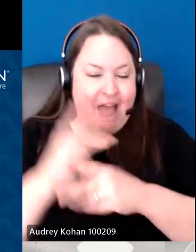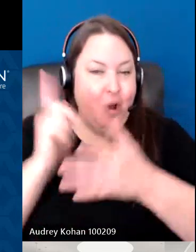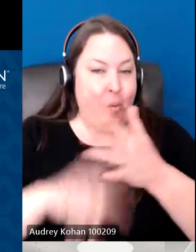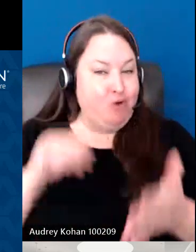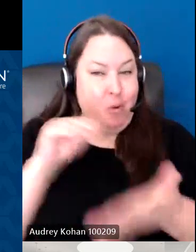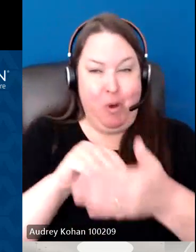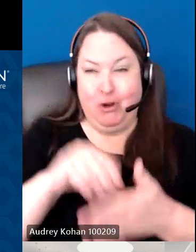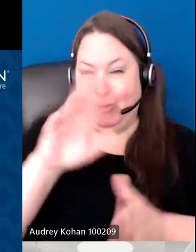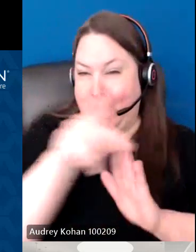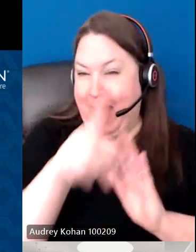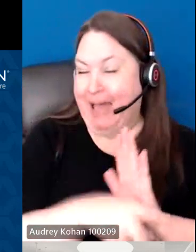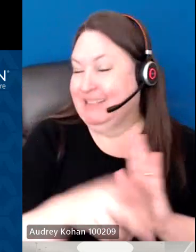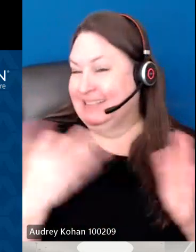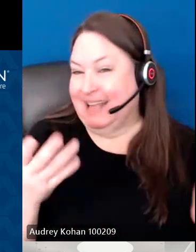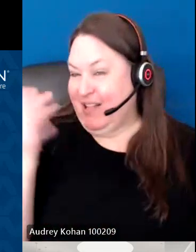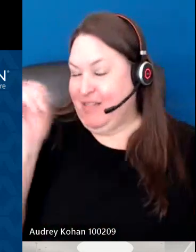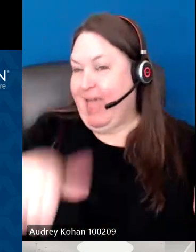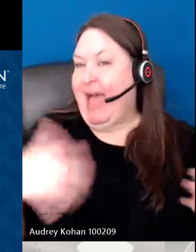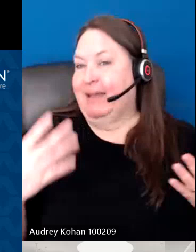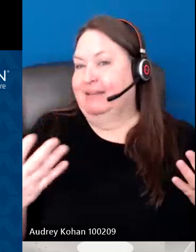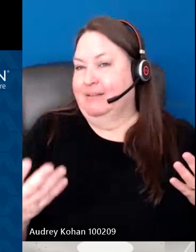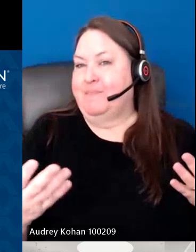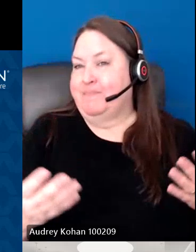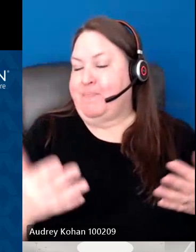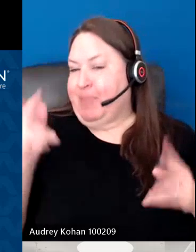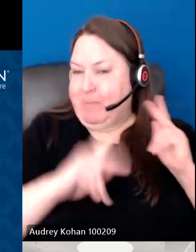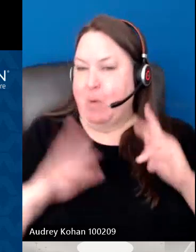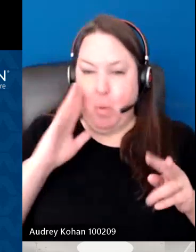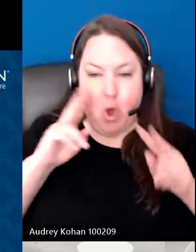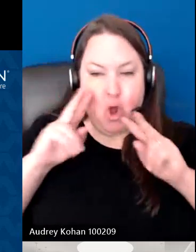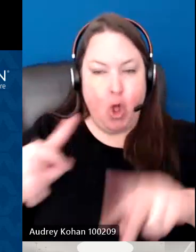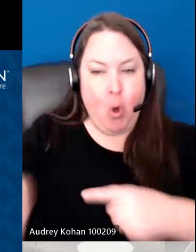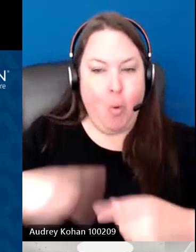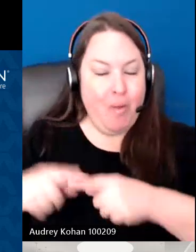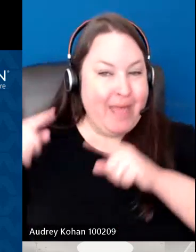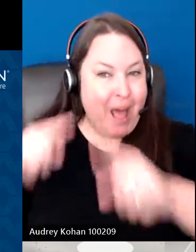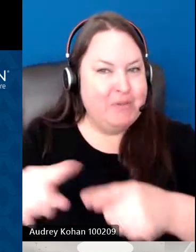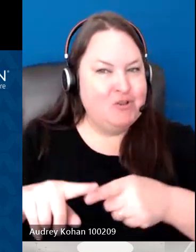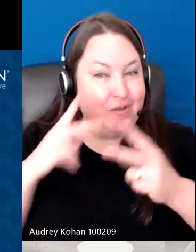because that's what um you know people are going to look at when they come to visit uh and if you